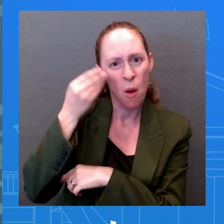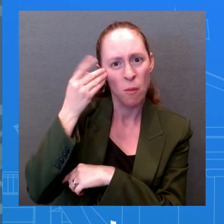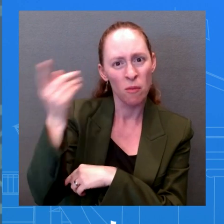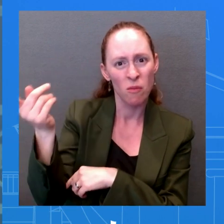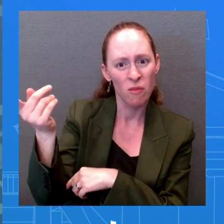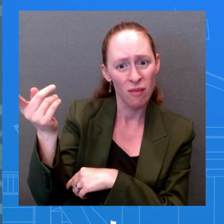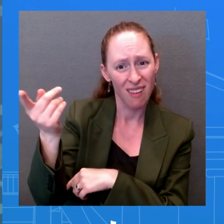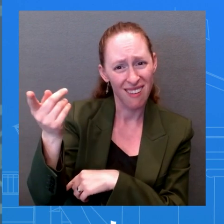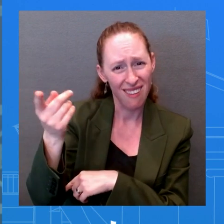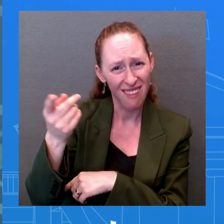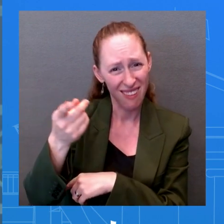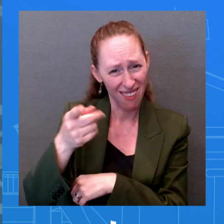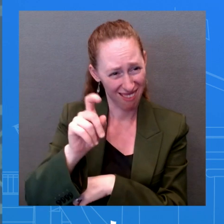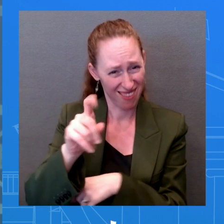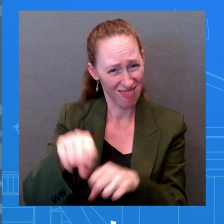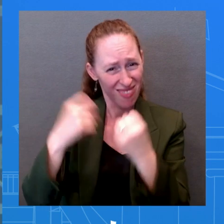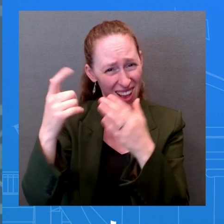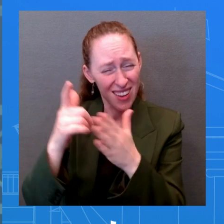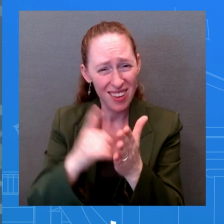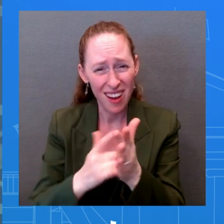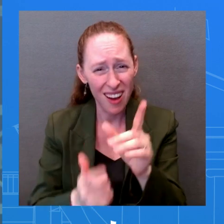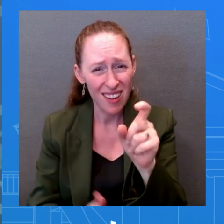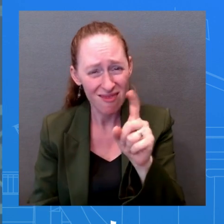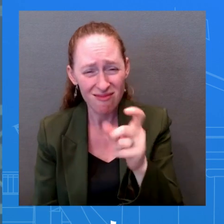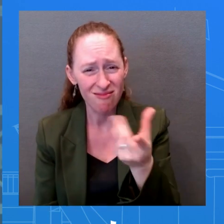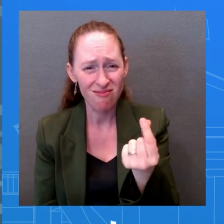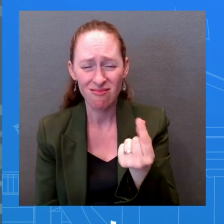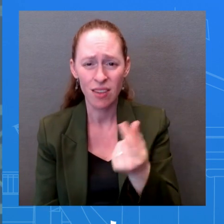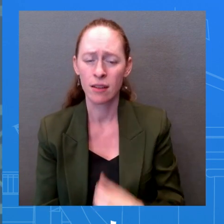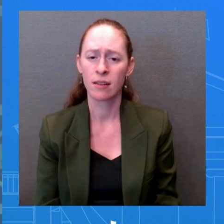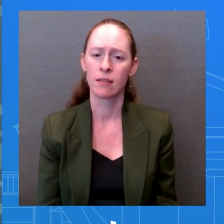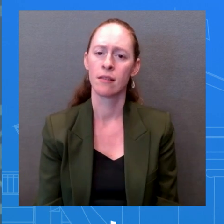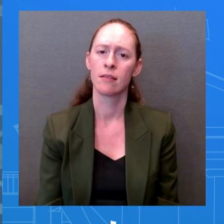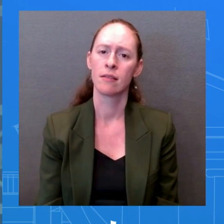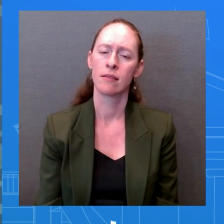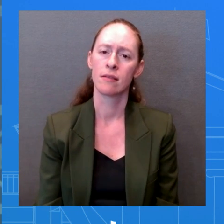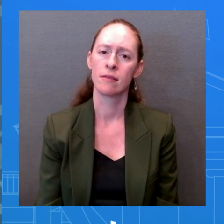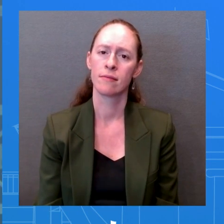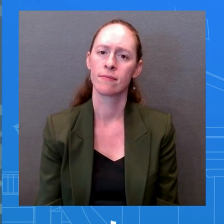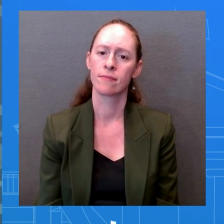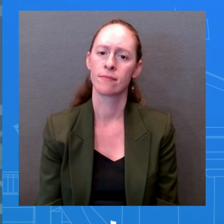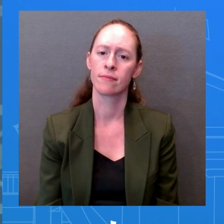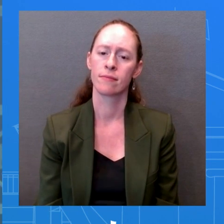and it's come up in the briefing room before, because this has been happening for the past several weeks.